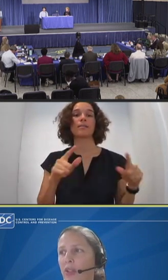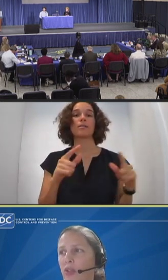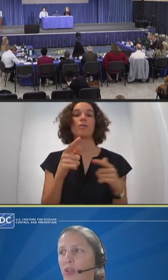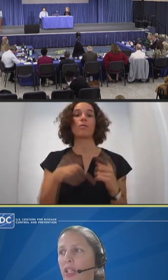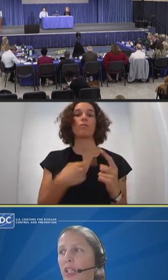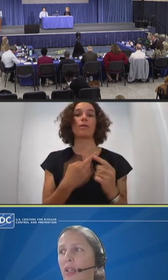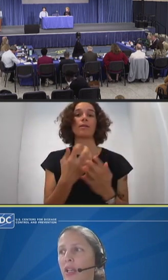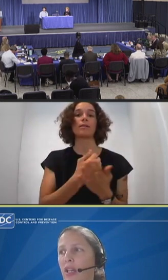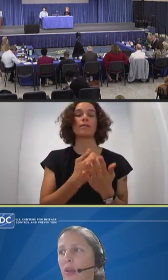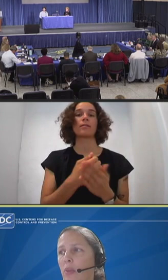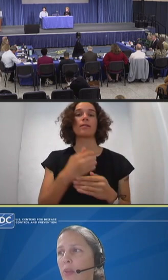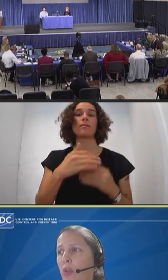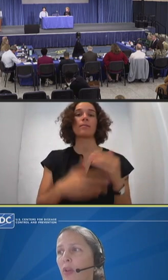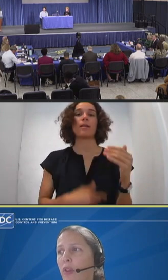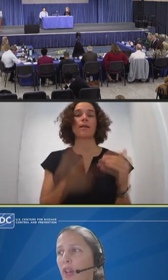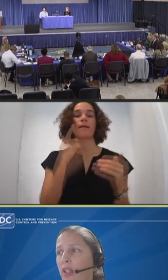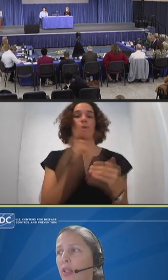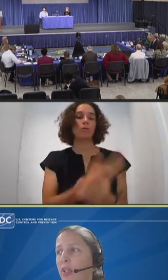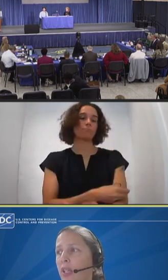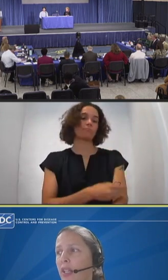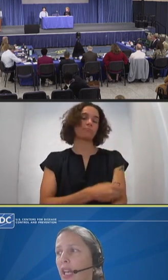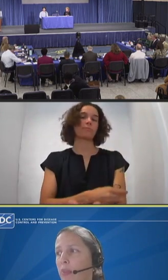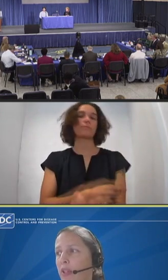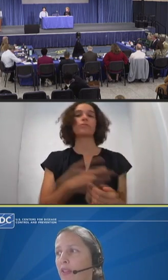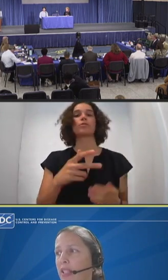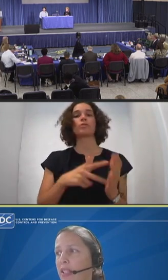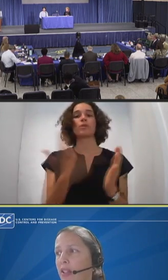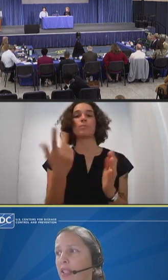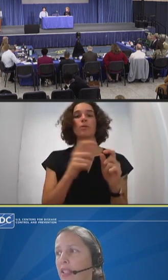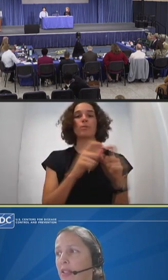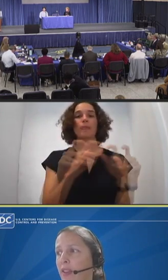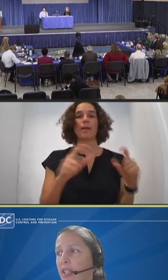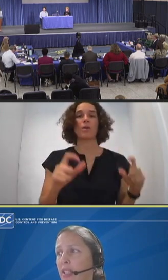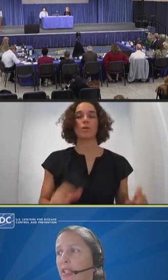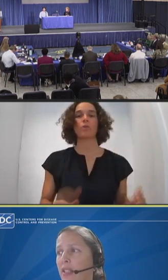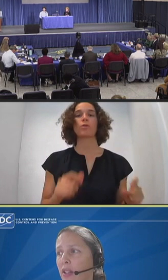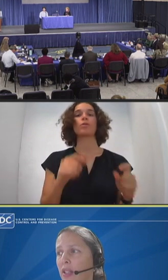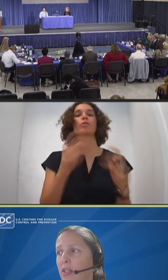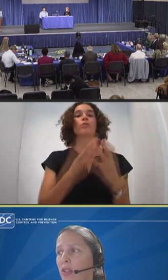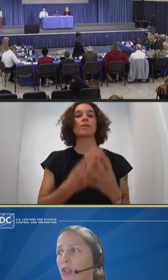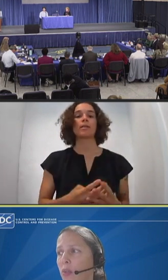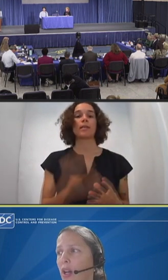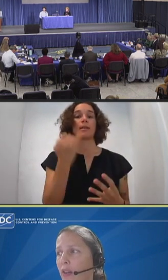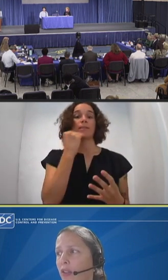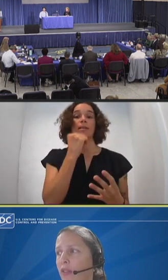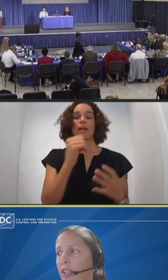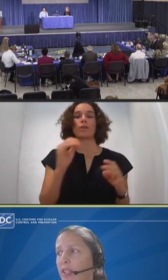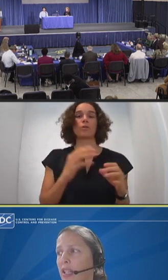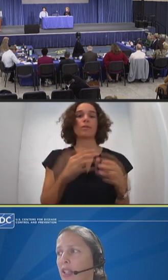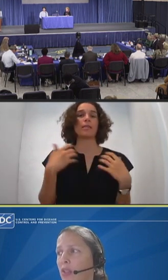screening, people who have not completed the hep B vaccine series should be offered vaccination,